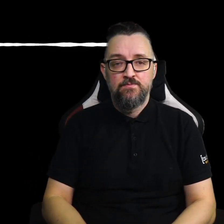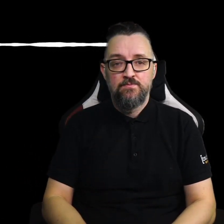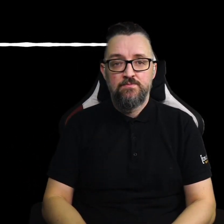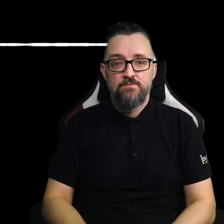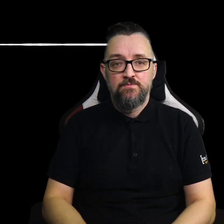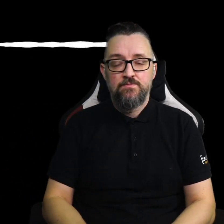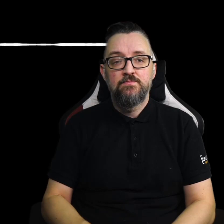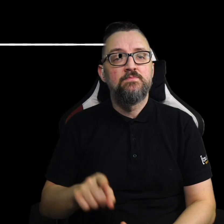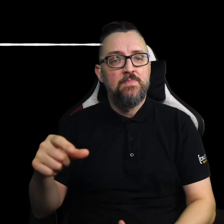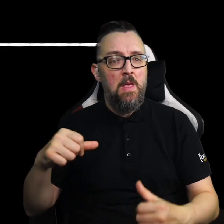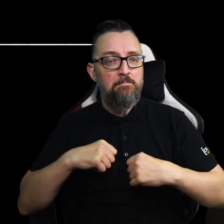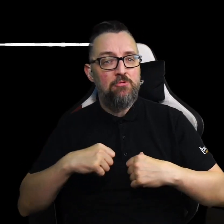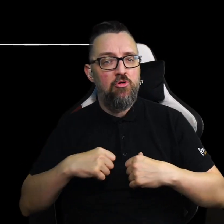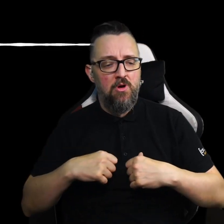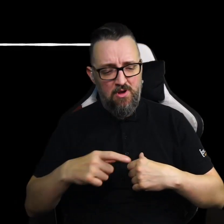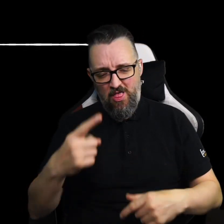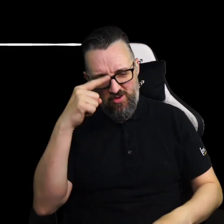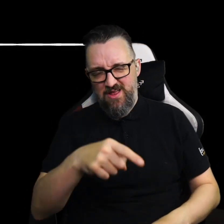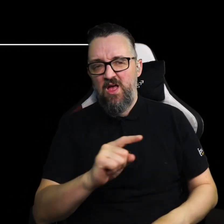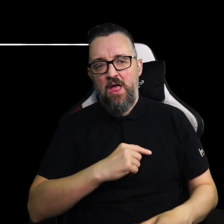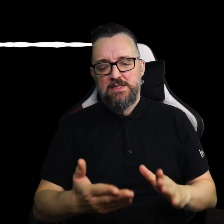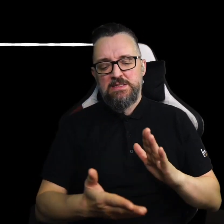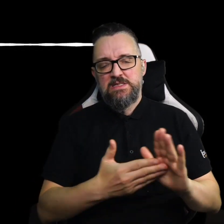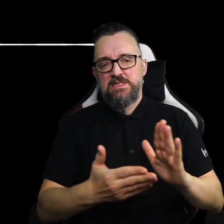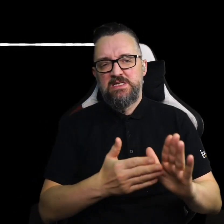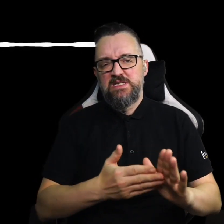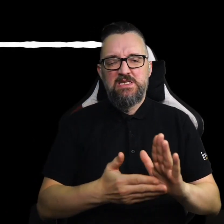This manager was convinced I was one of those dirty immigrants sponging off the NHS, because